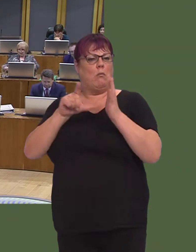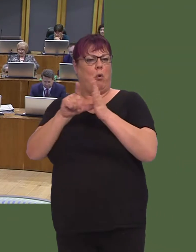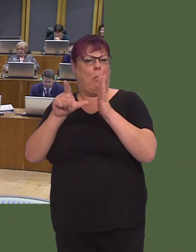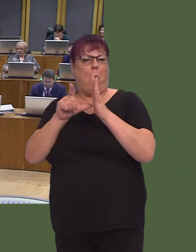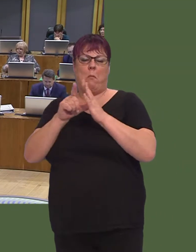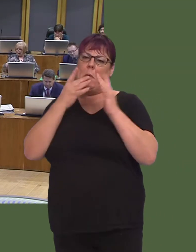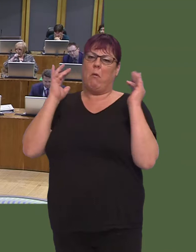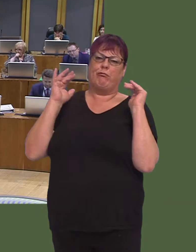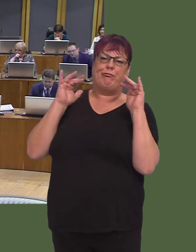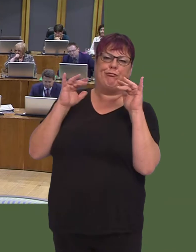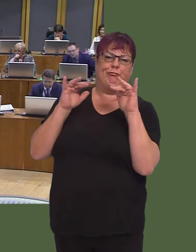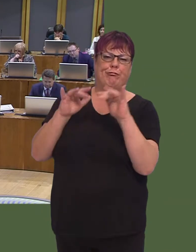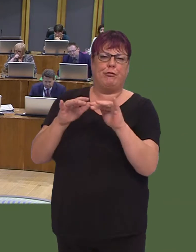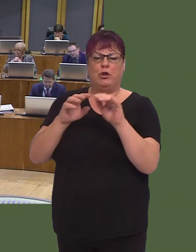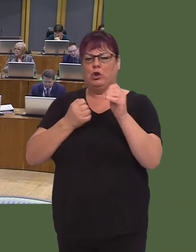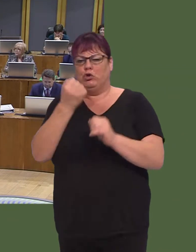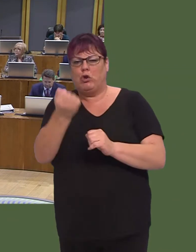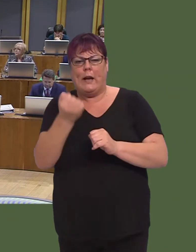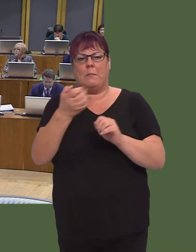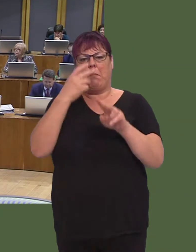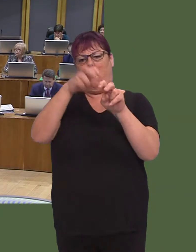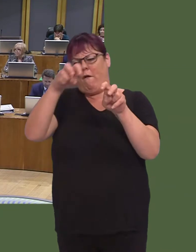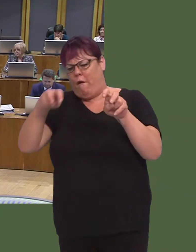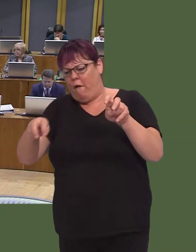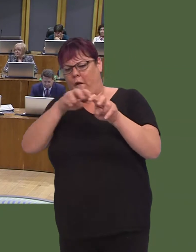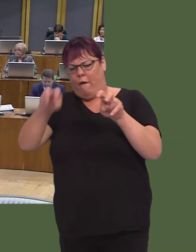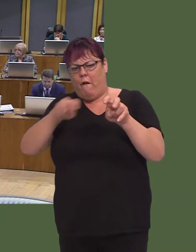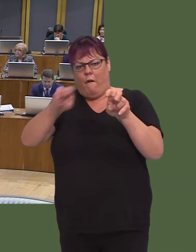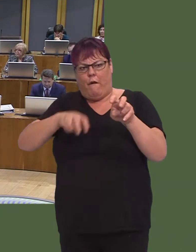There was a real problem there with congestion when trains were coming in and passengers